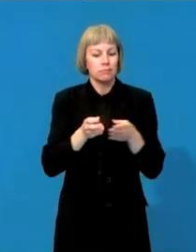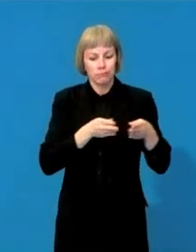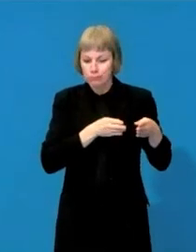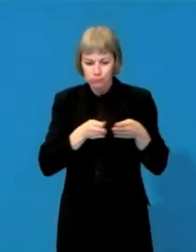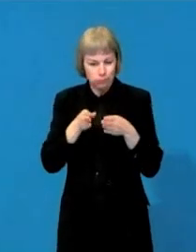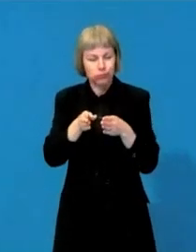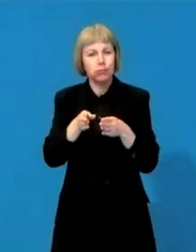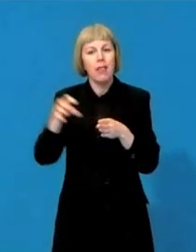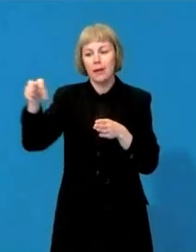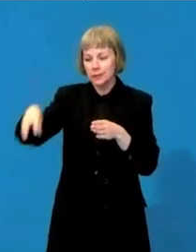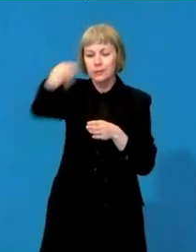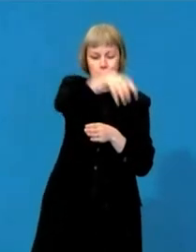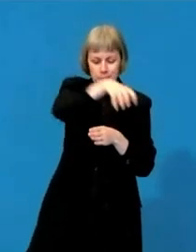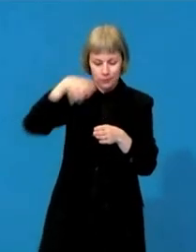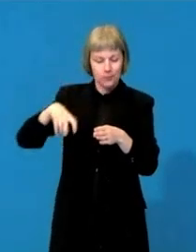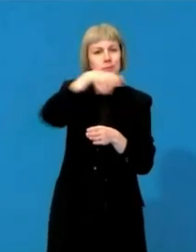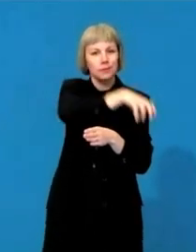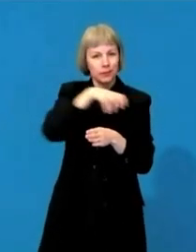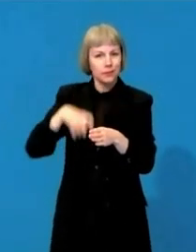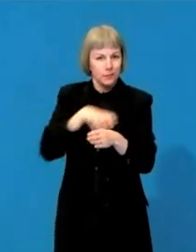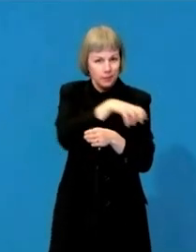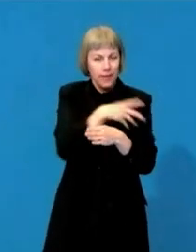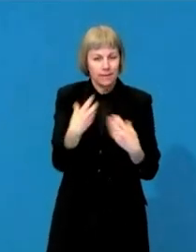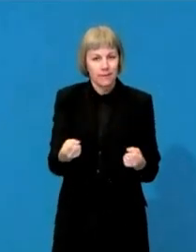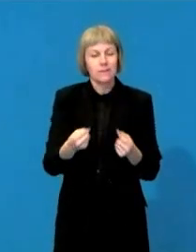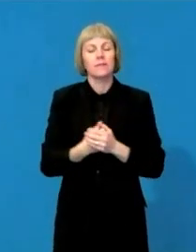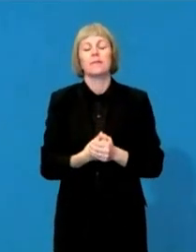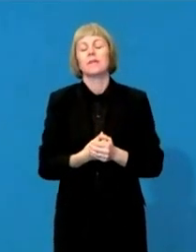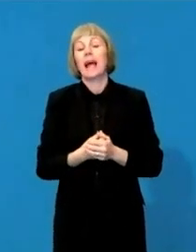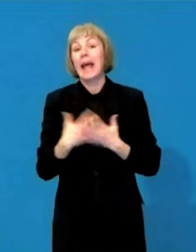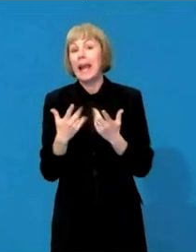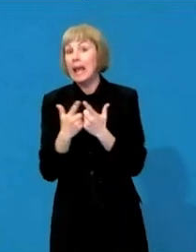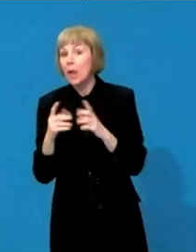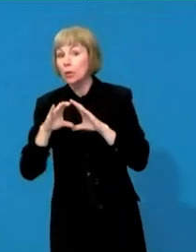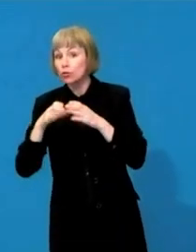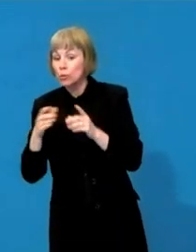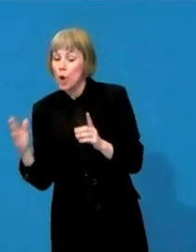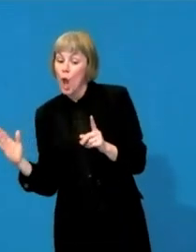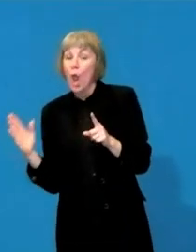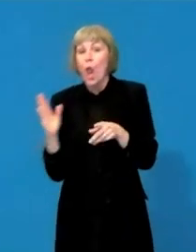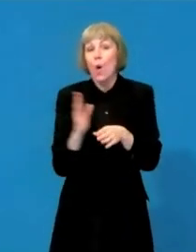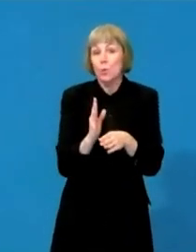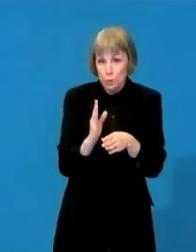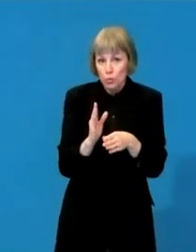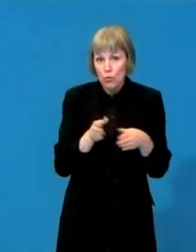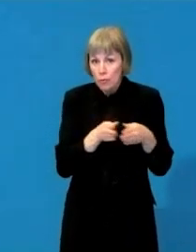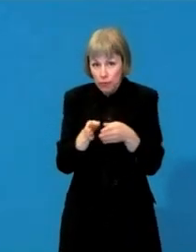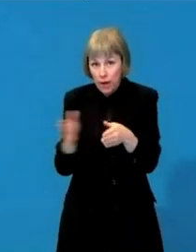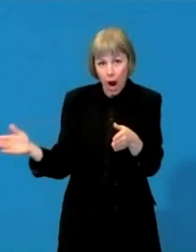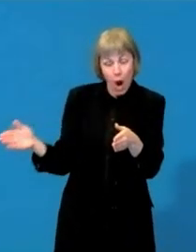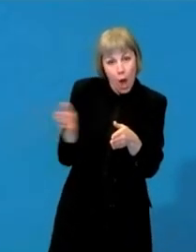The language groups that are closer to the river are also known as the River People,